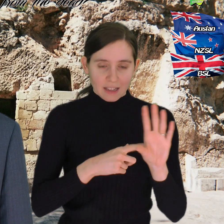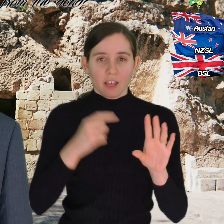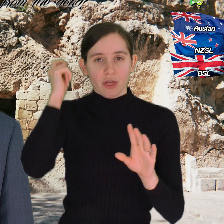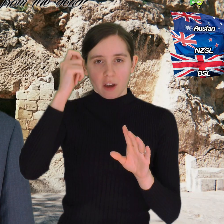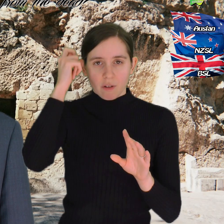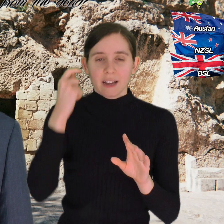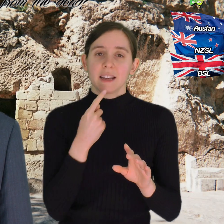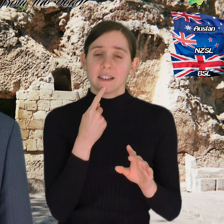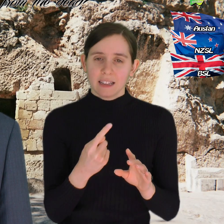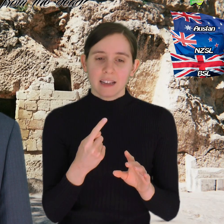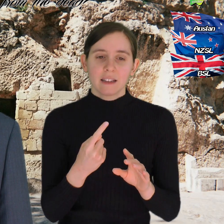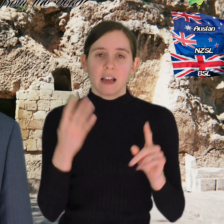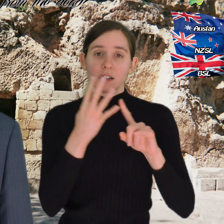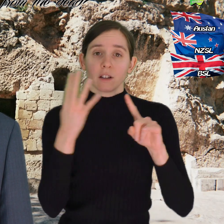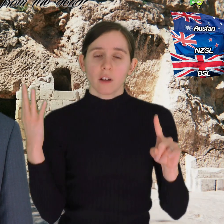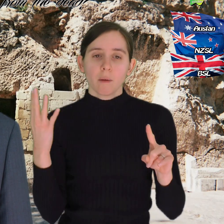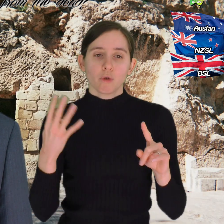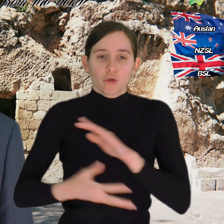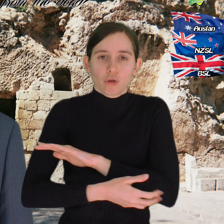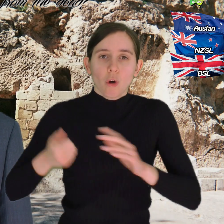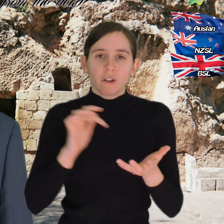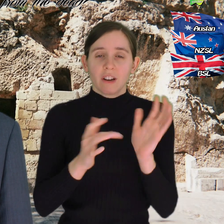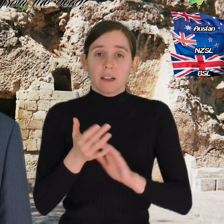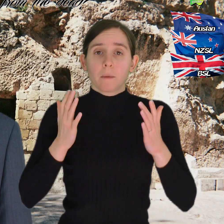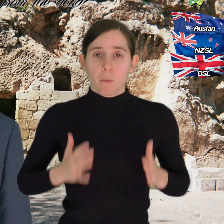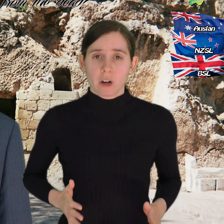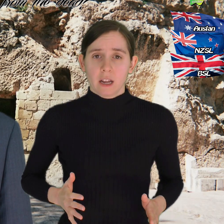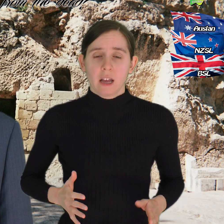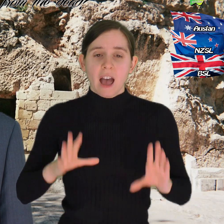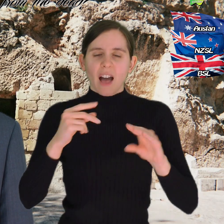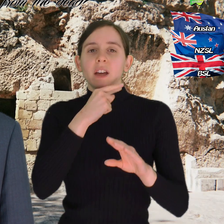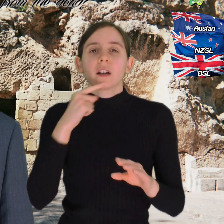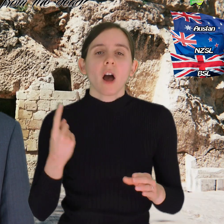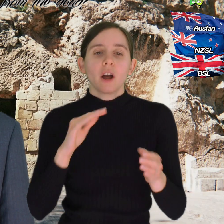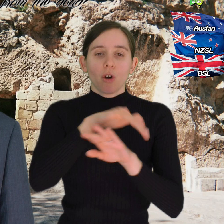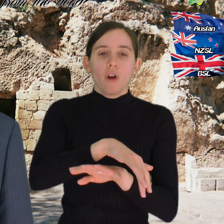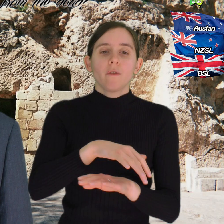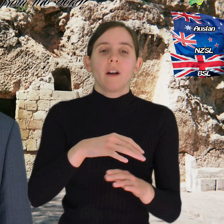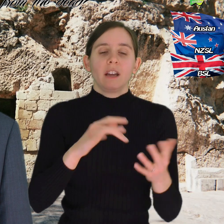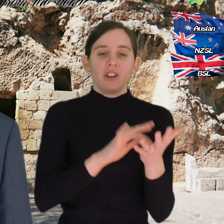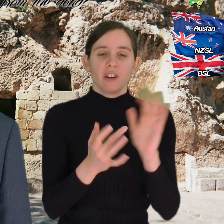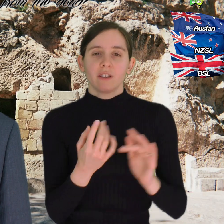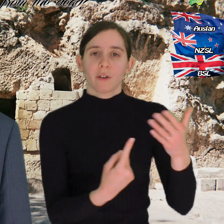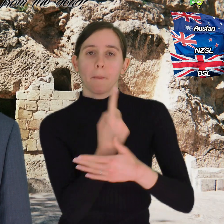It says that the disciples stole the body of Jesus and lied about His appearances to them.